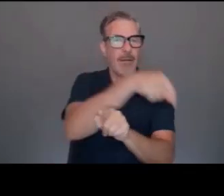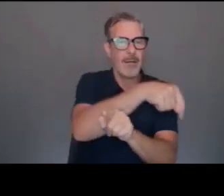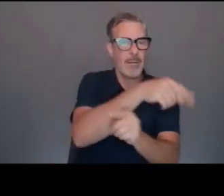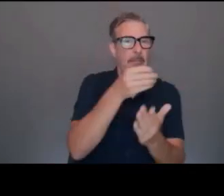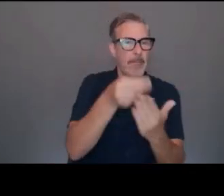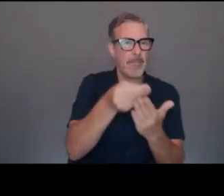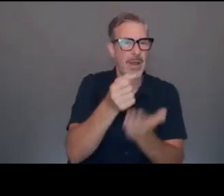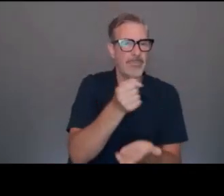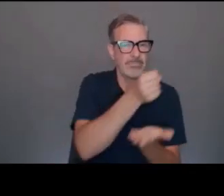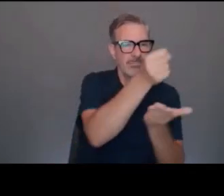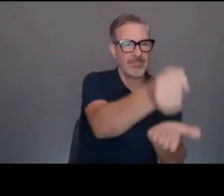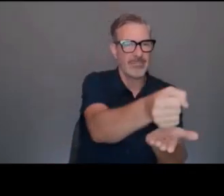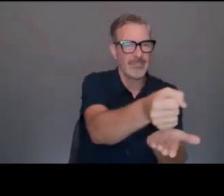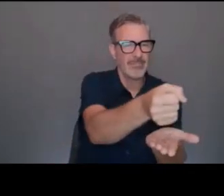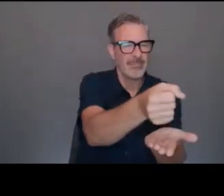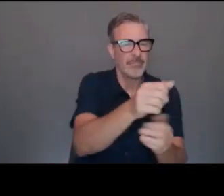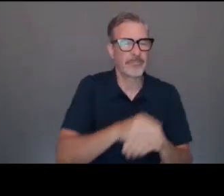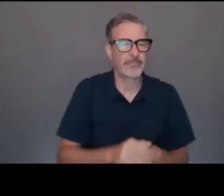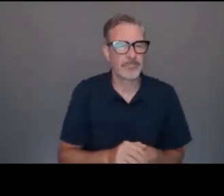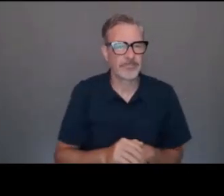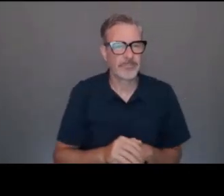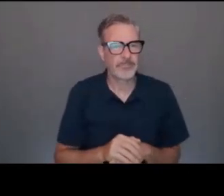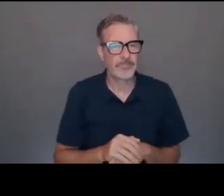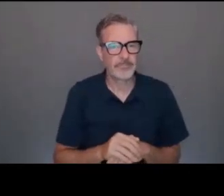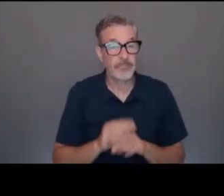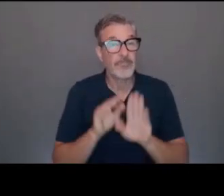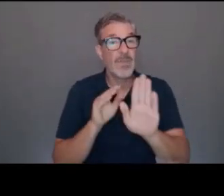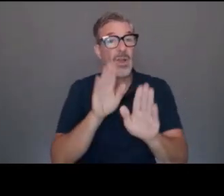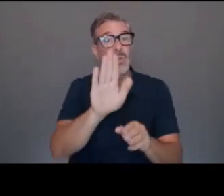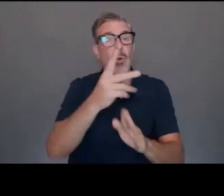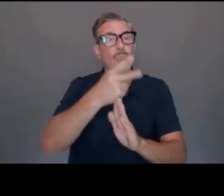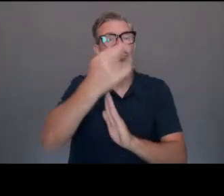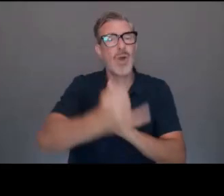And note, when determining your project start date, individuals should be aware